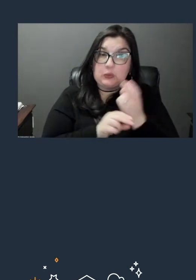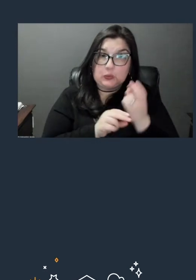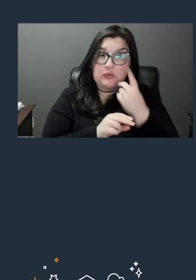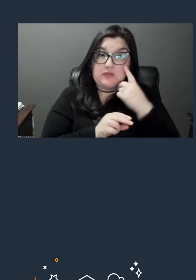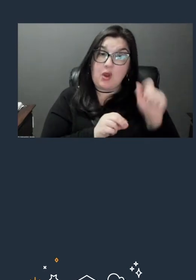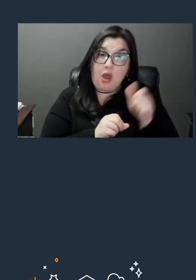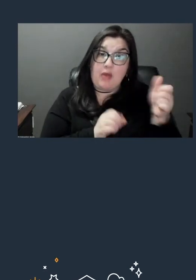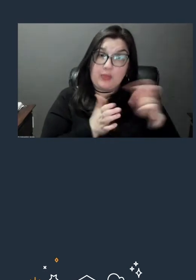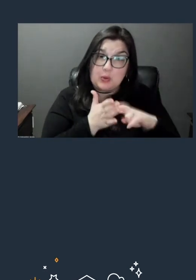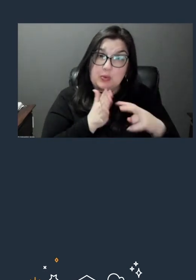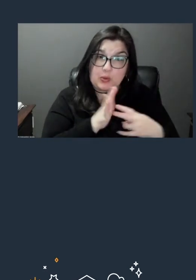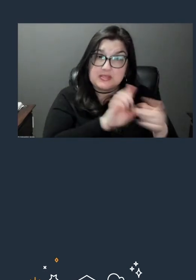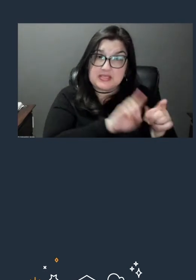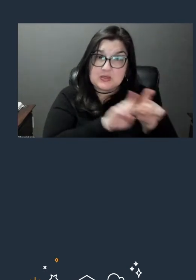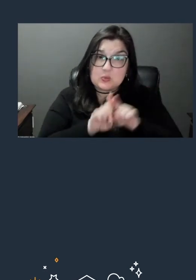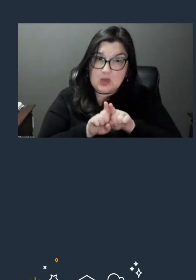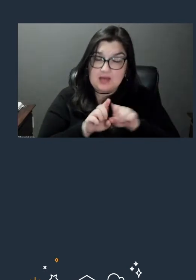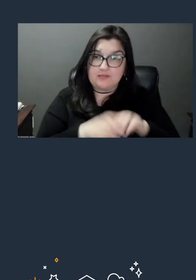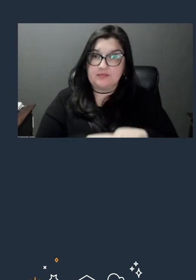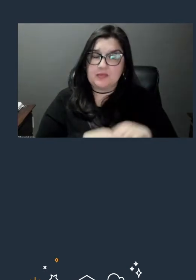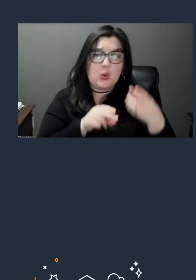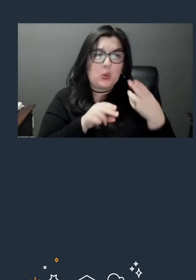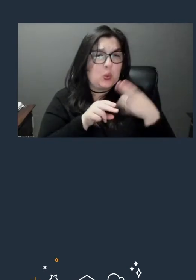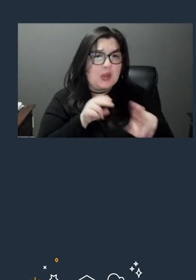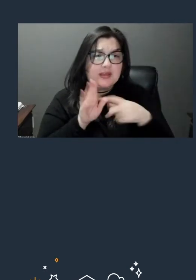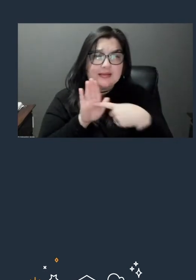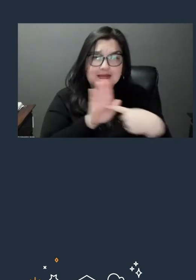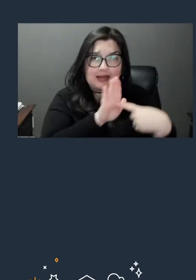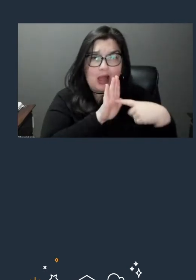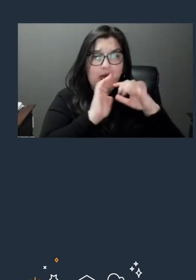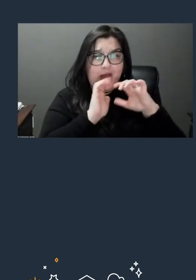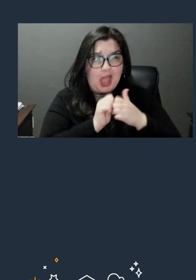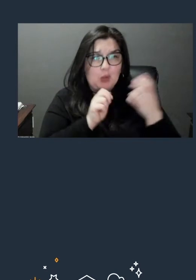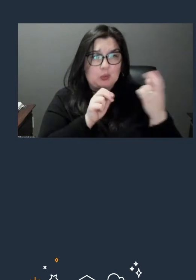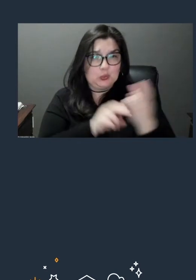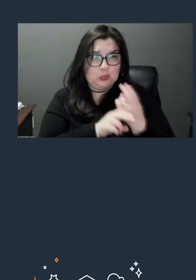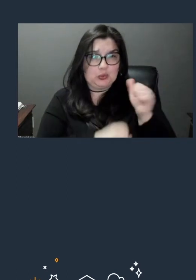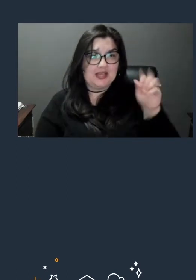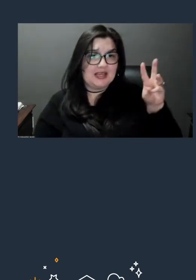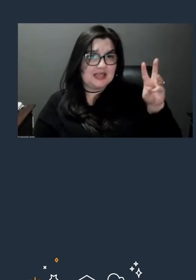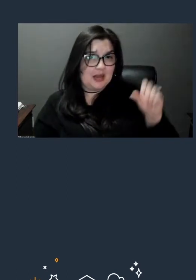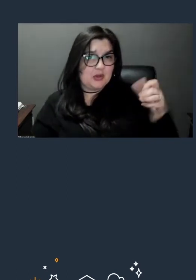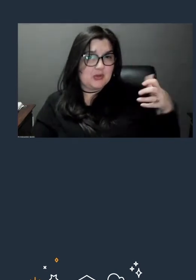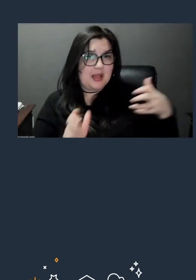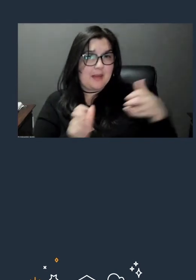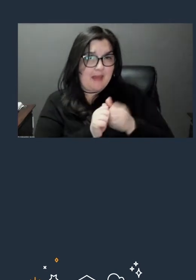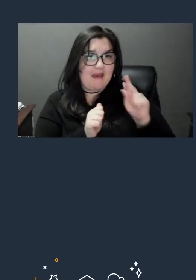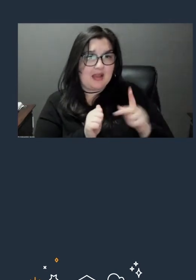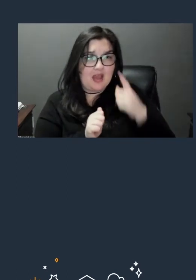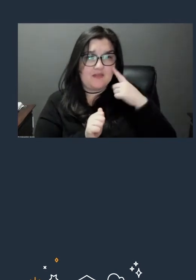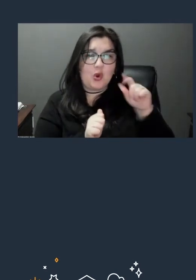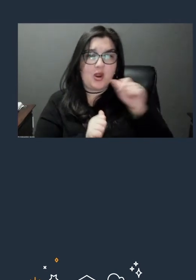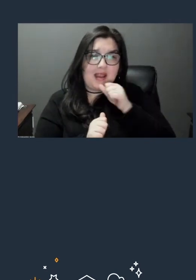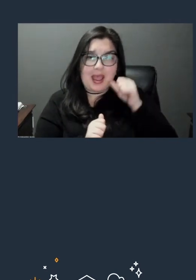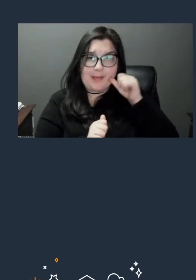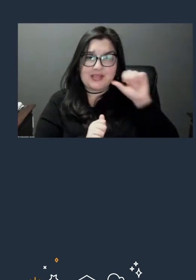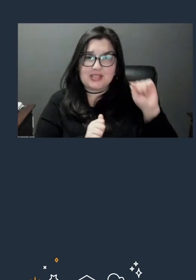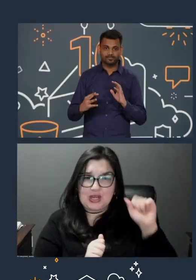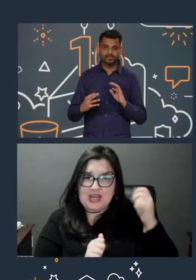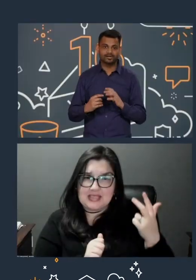So that was a very quick demo of how to use AWS Backup for Amazon S3. We have a lot more options and features available,